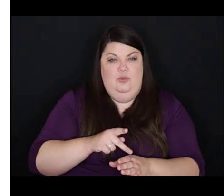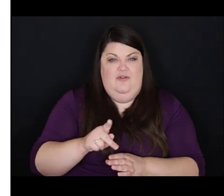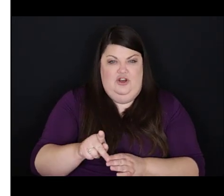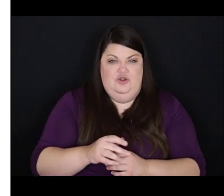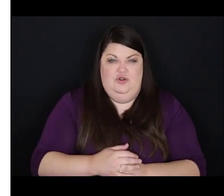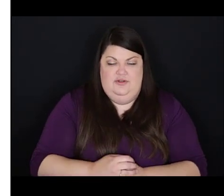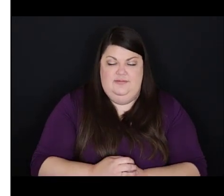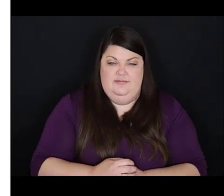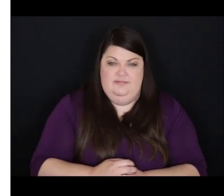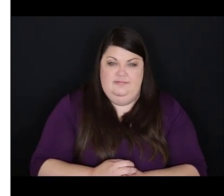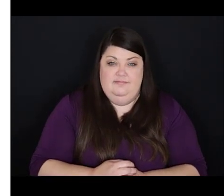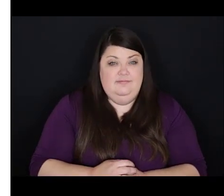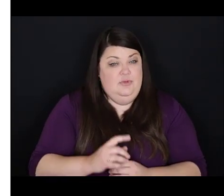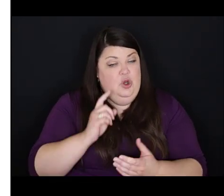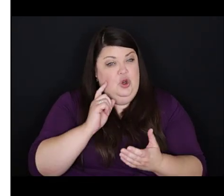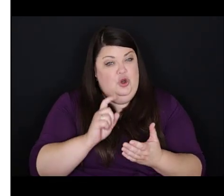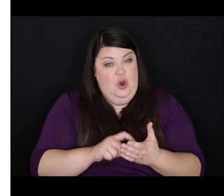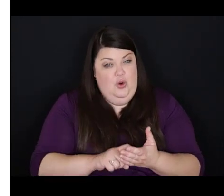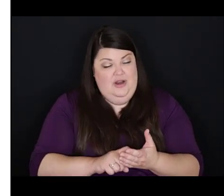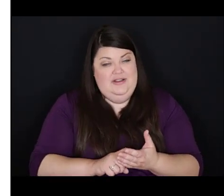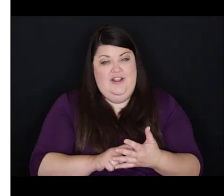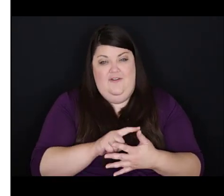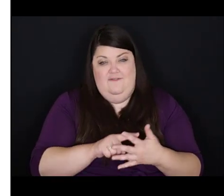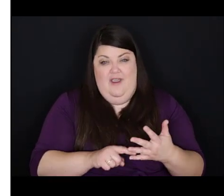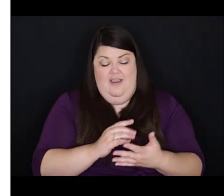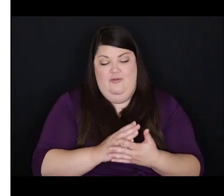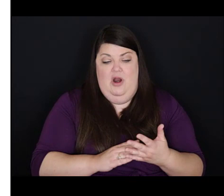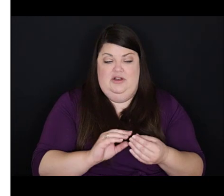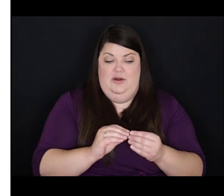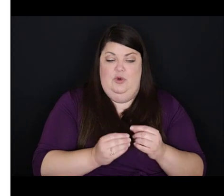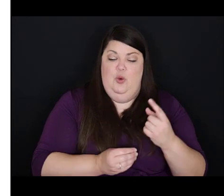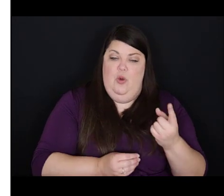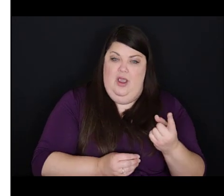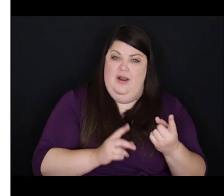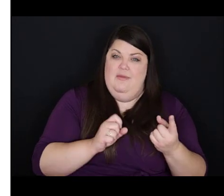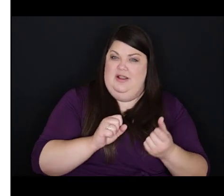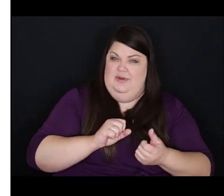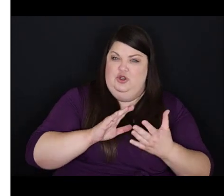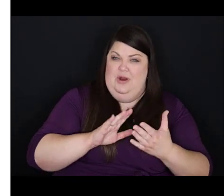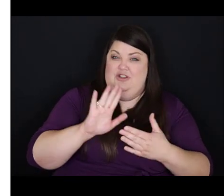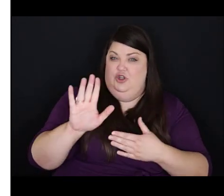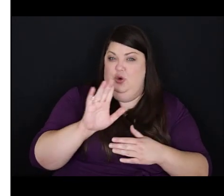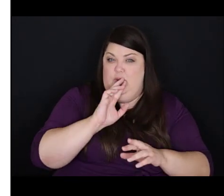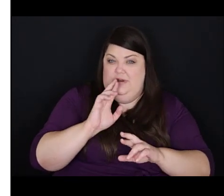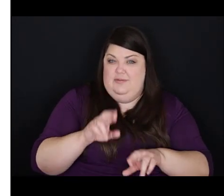Notice there are 5 parts under (1) that must be addressed in your response (A through E).